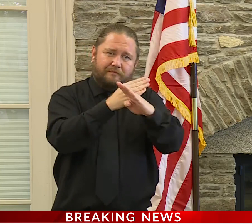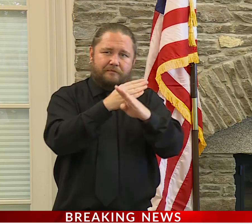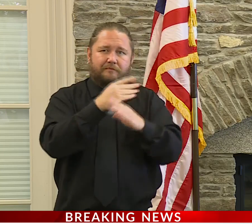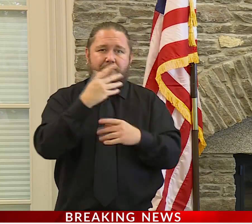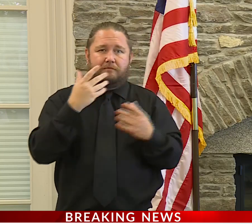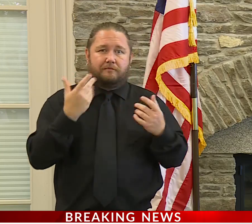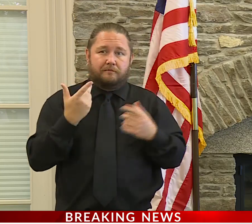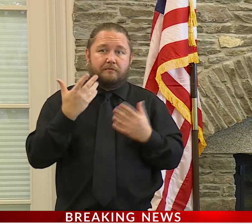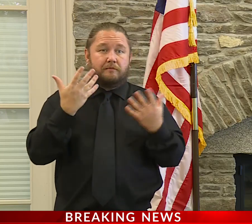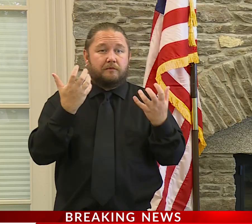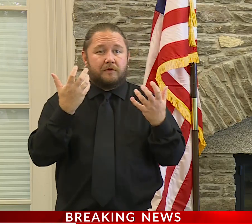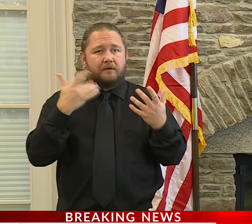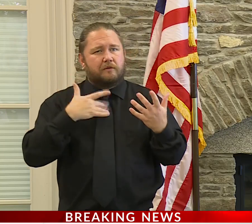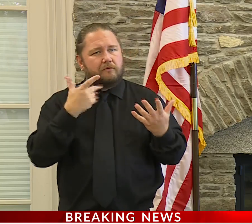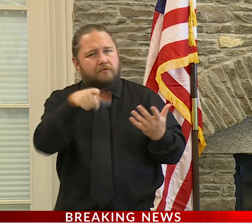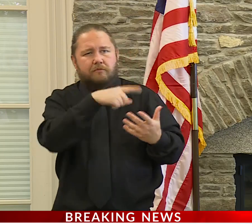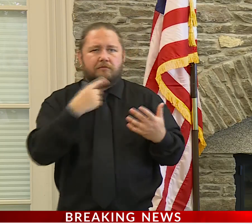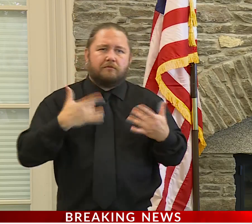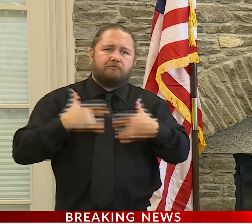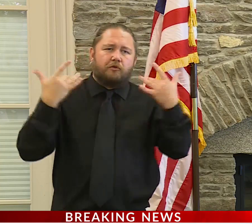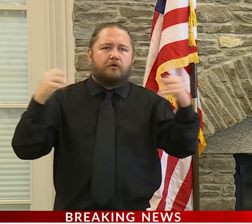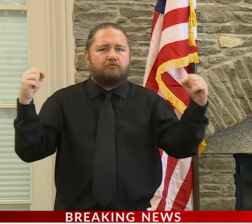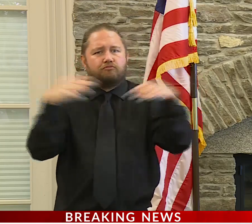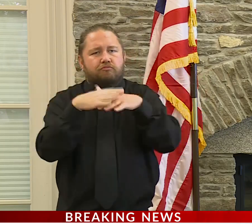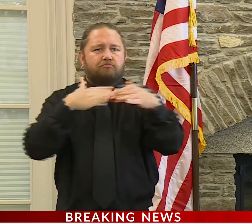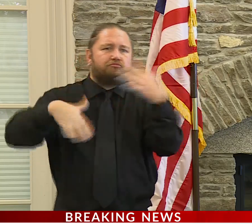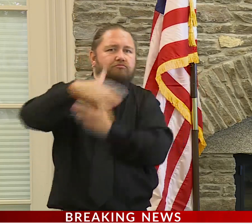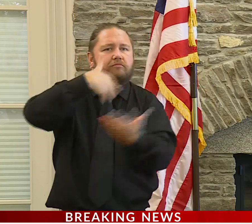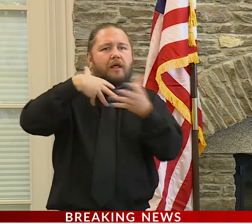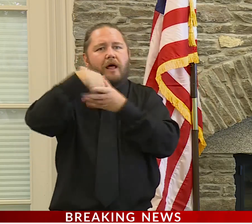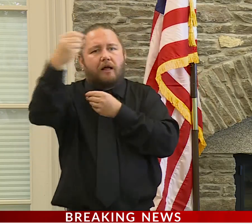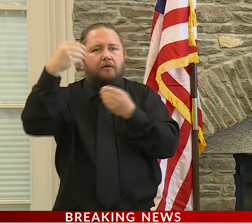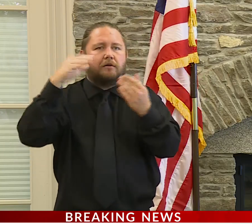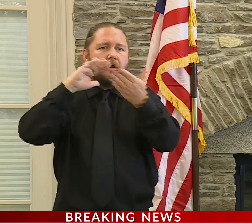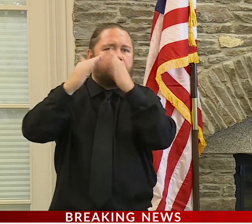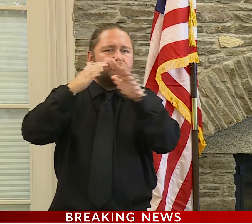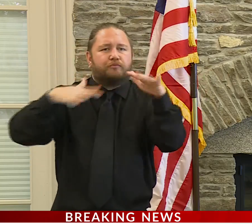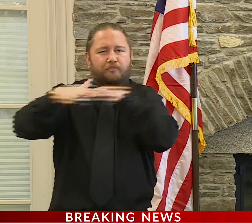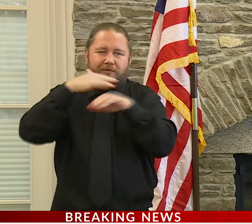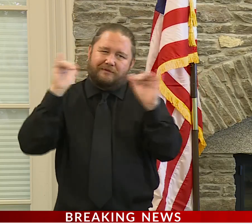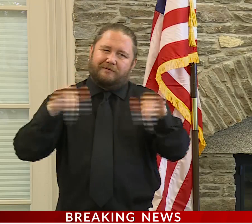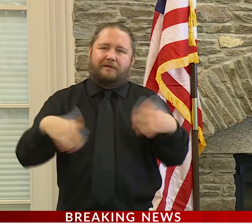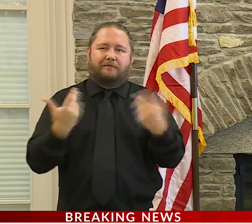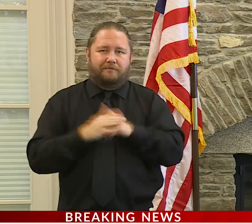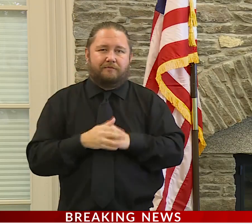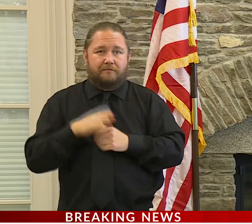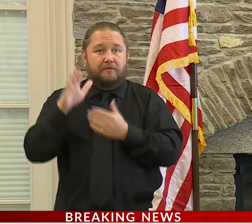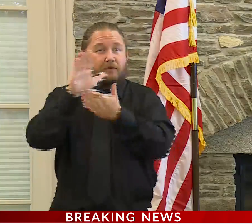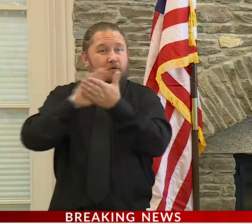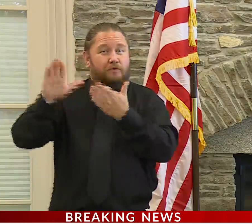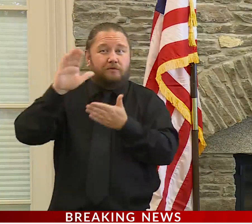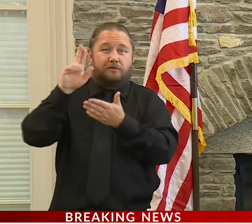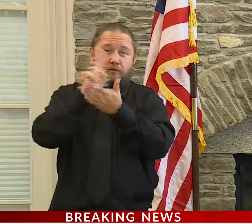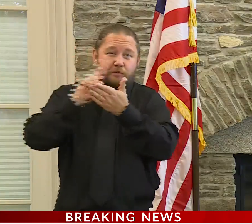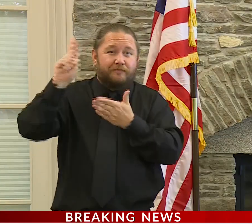AGAIN REMIND EVERYONE TO GET VACCINATED SO WE CAN ENJOY IT. GREAT EVENTS. WE CAN COME BACK